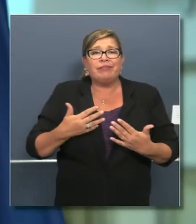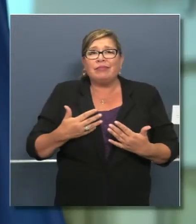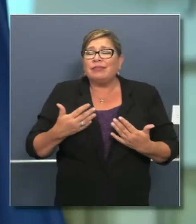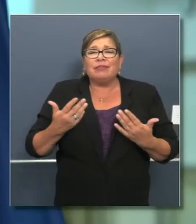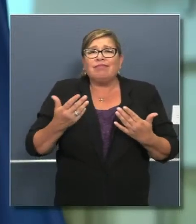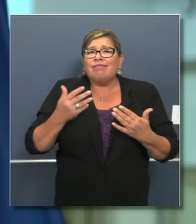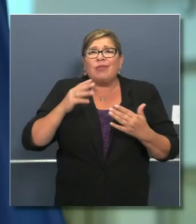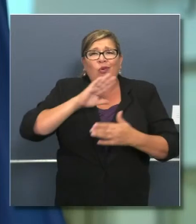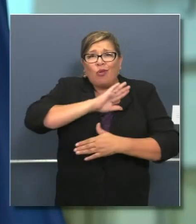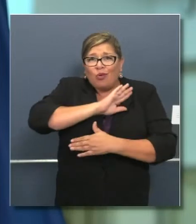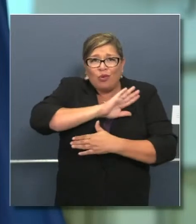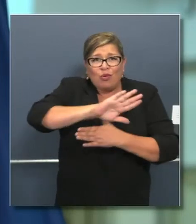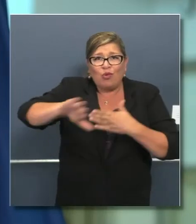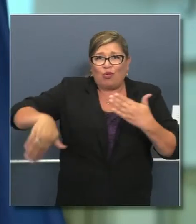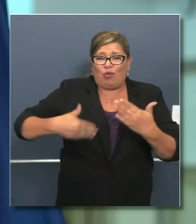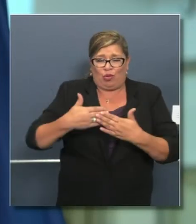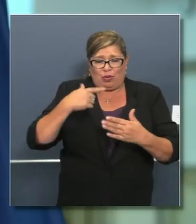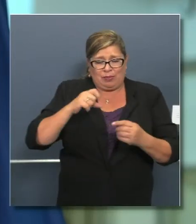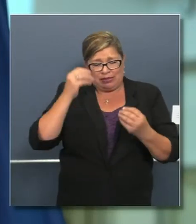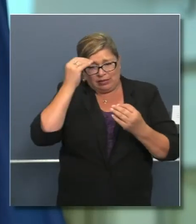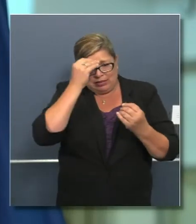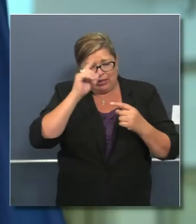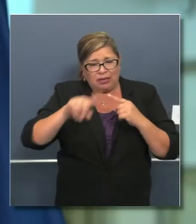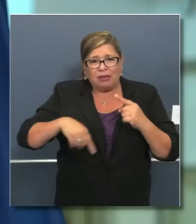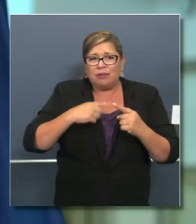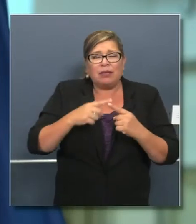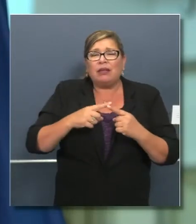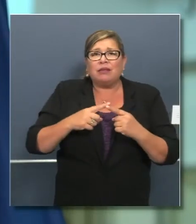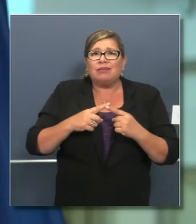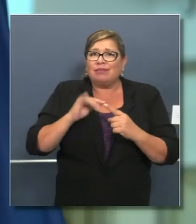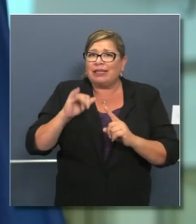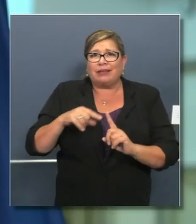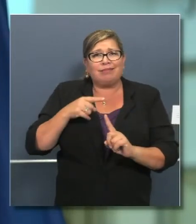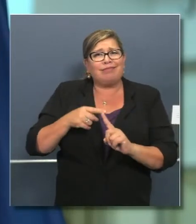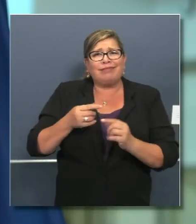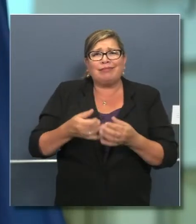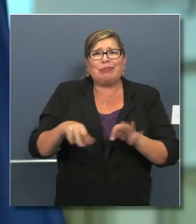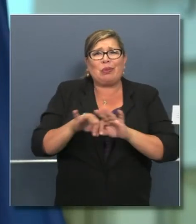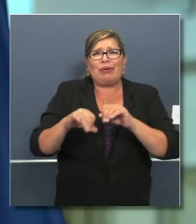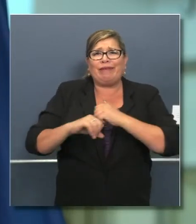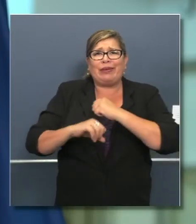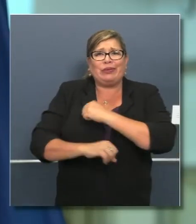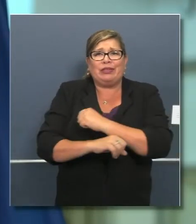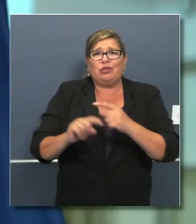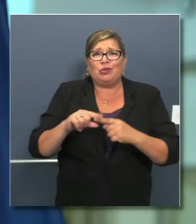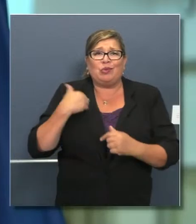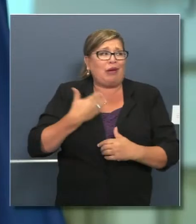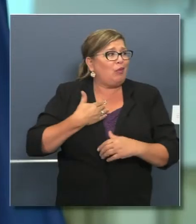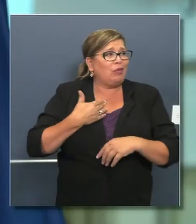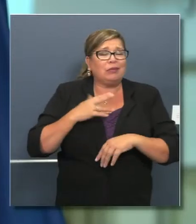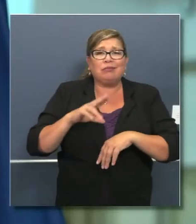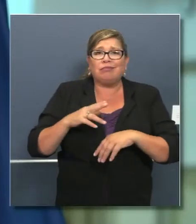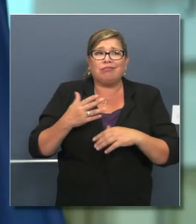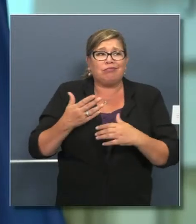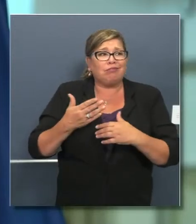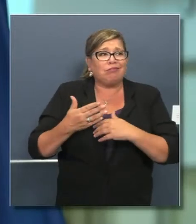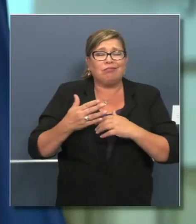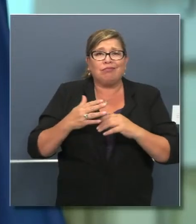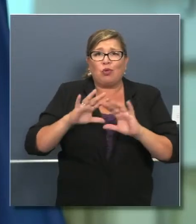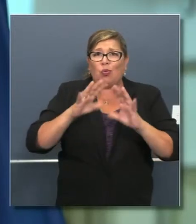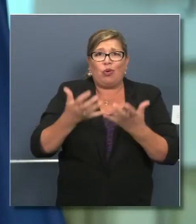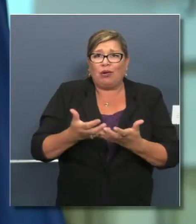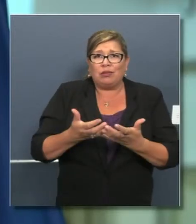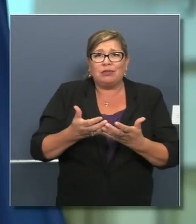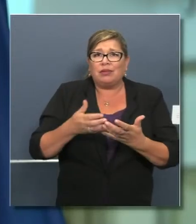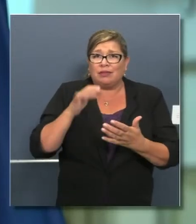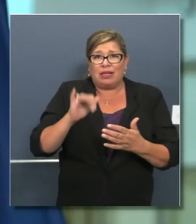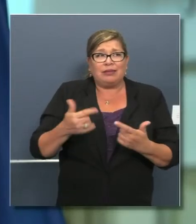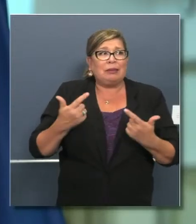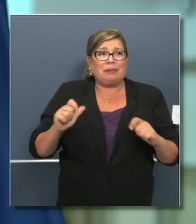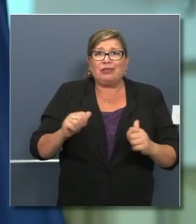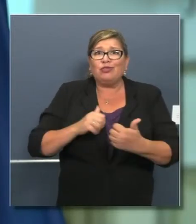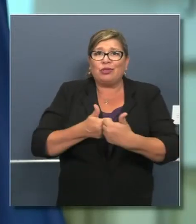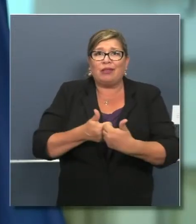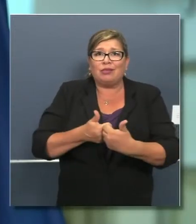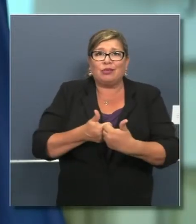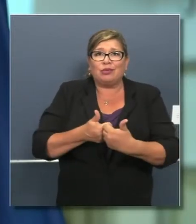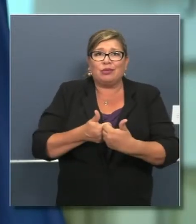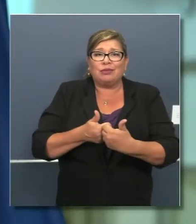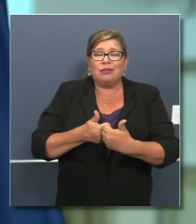is something that again is foundational and much more challenging than even the frame to which you